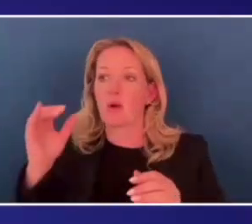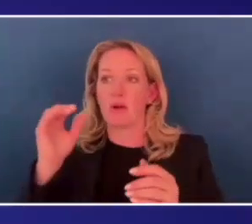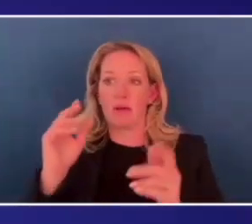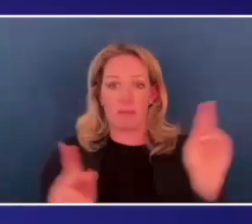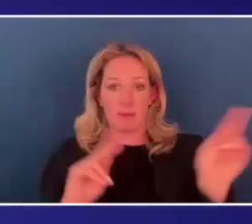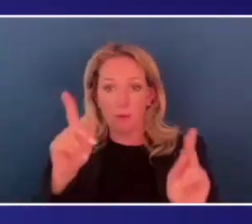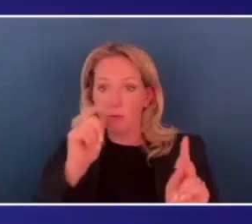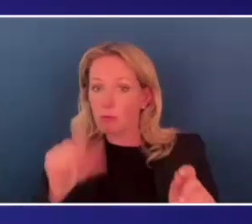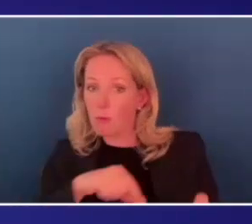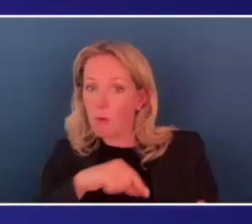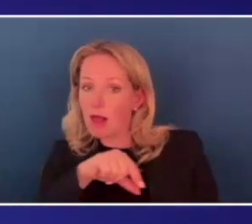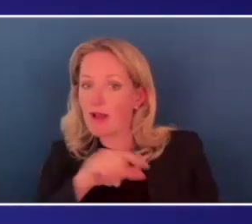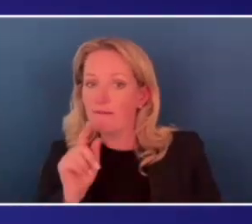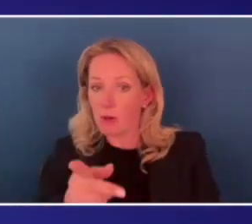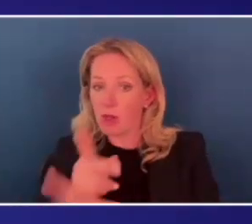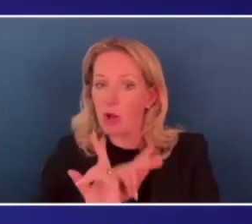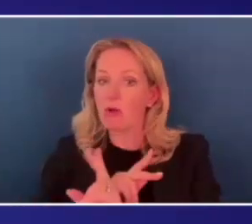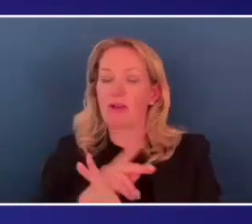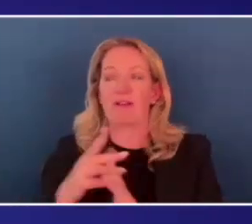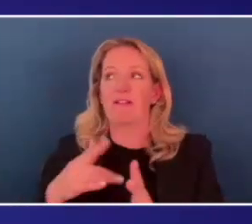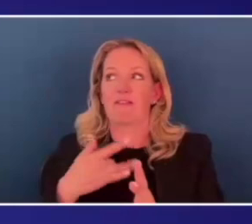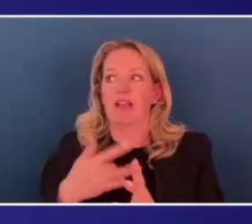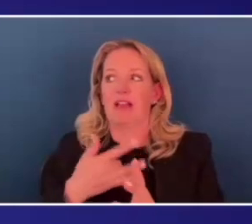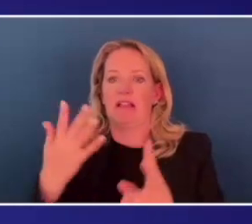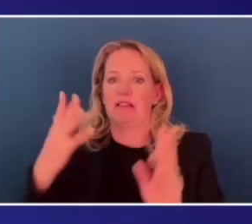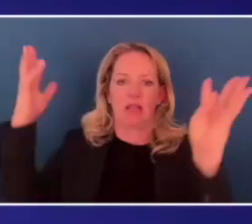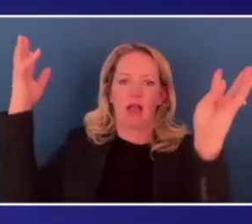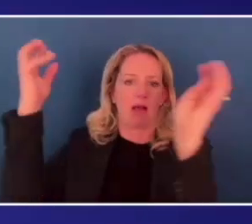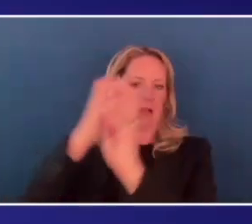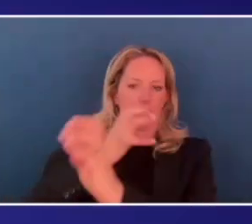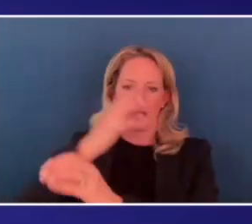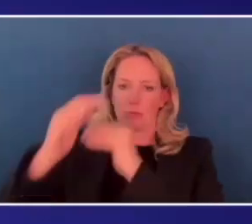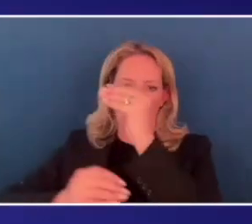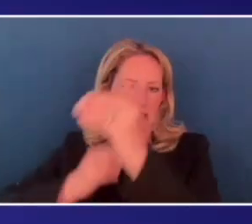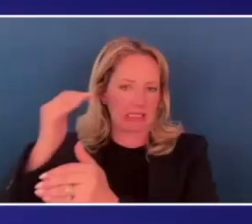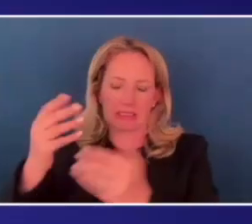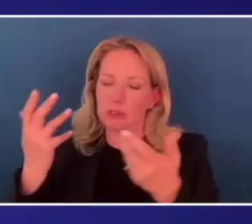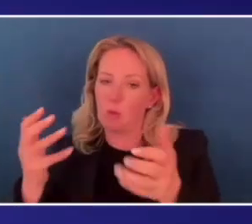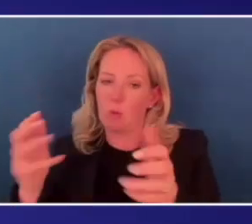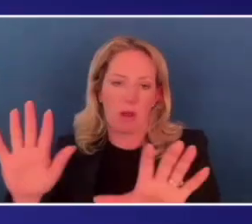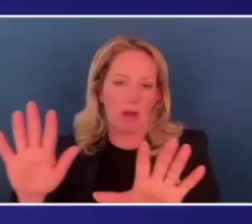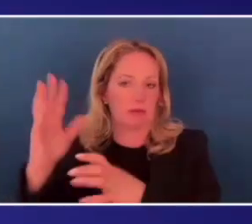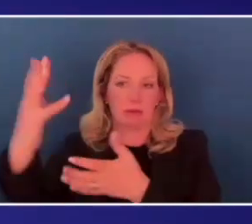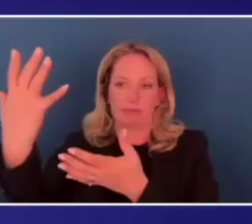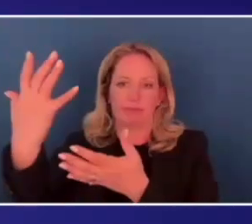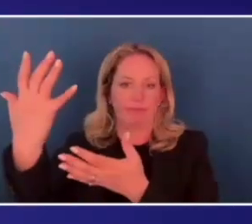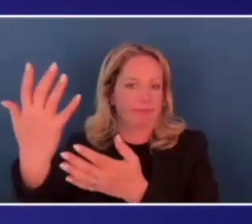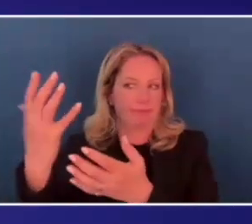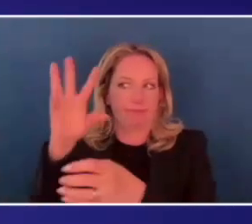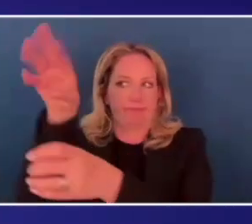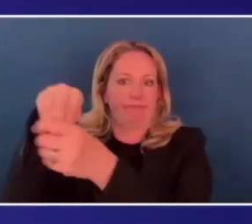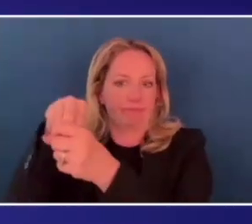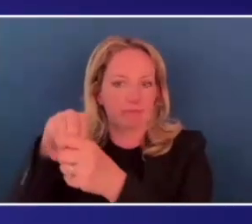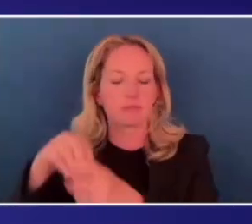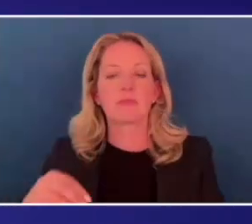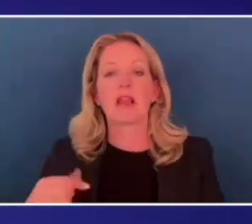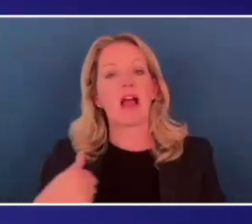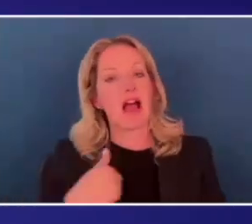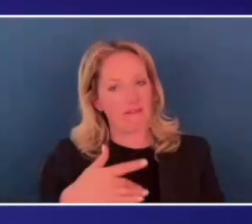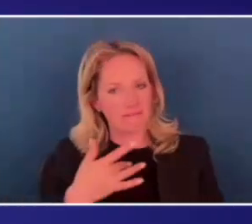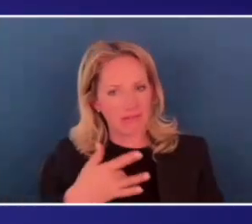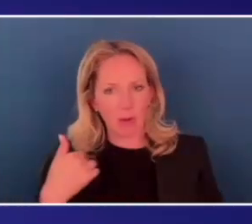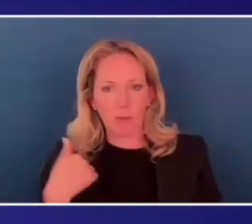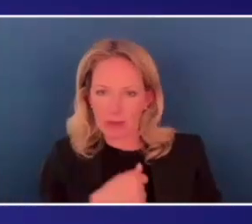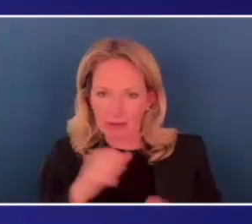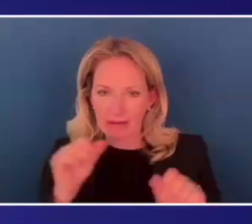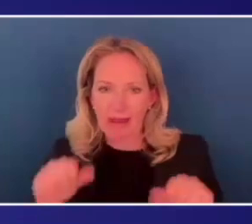So that's something that I feel that we can address. The solutions and repayment should reduce the debt.